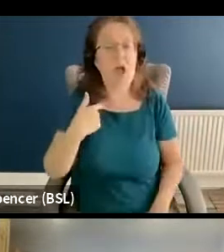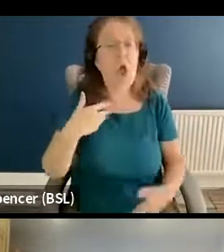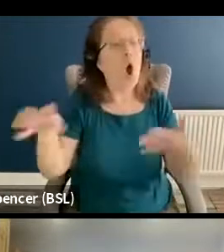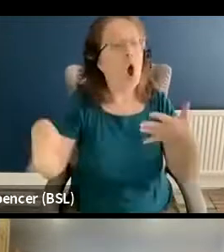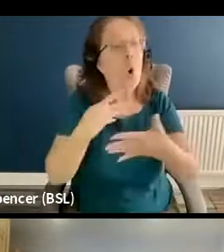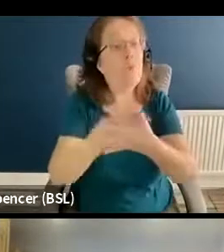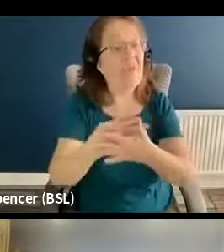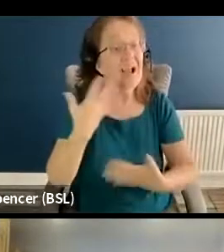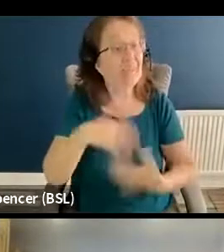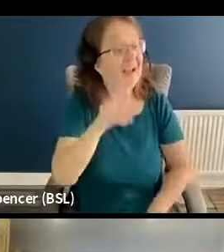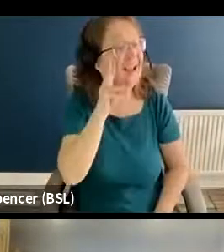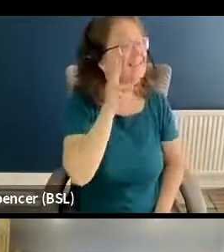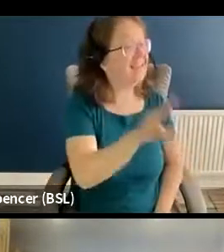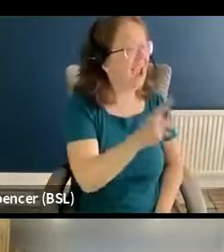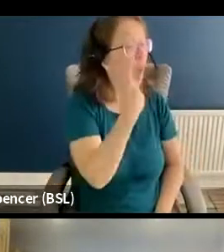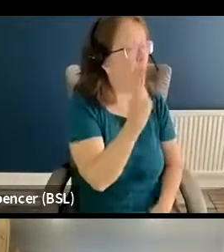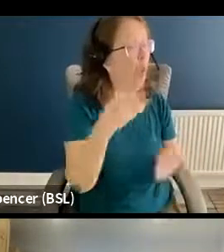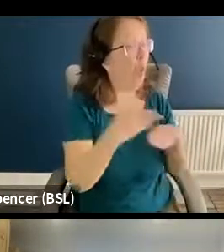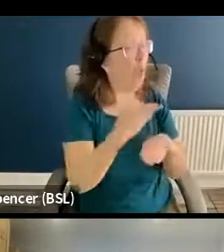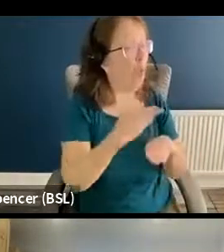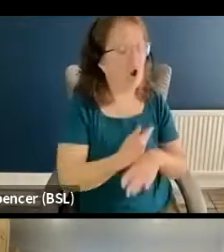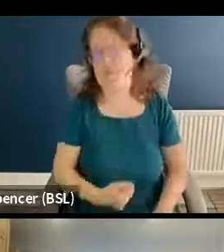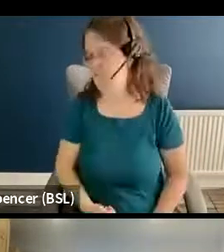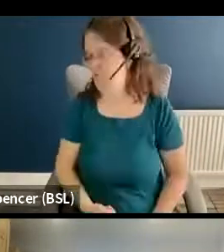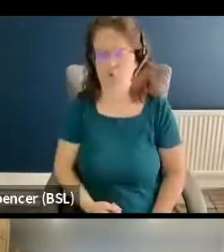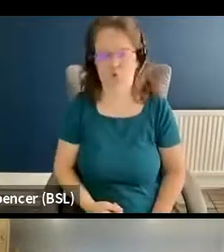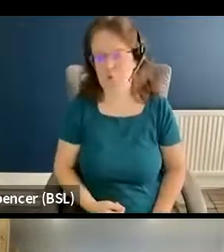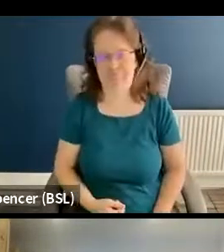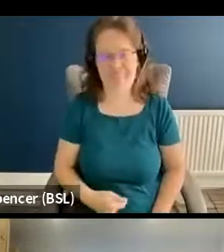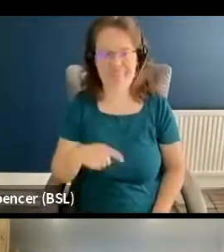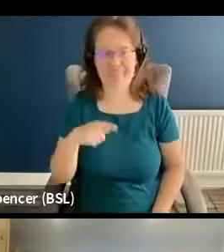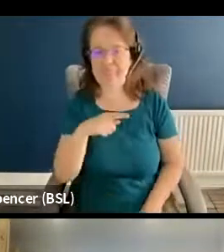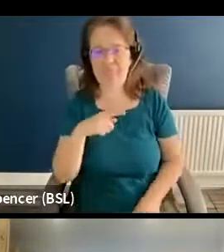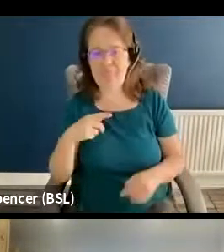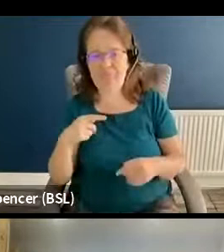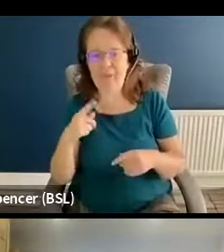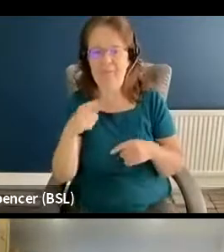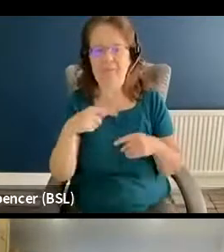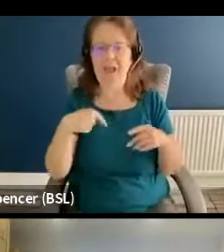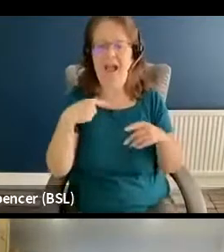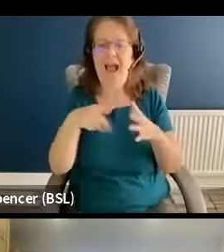I did want to defend Text Help. They're not saying they're an overlay. They're not saying, I really